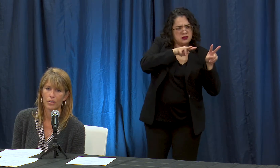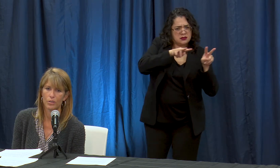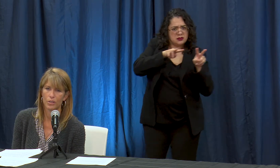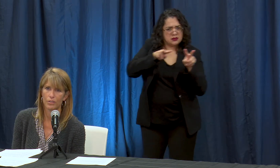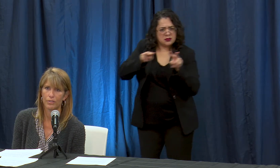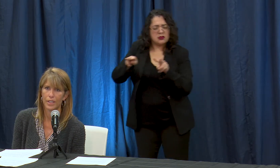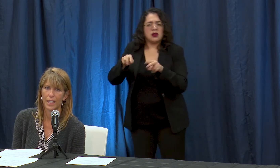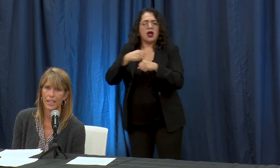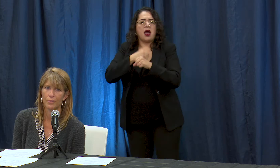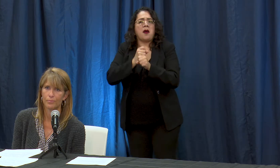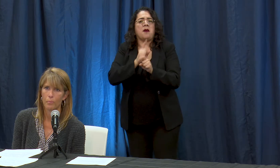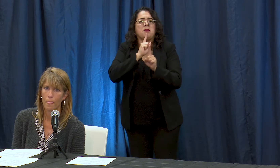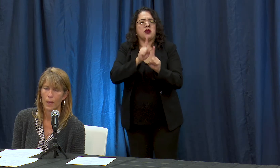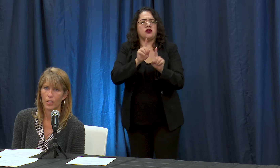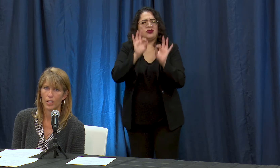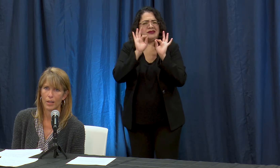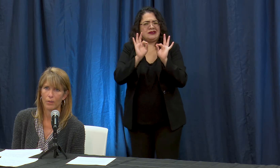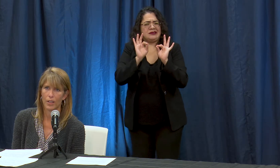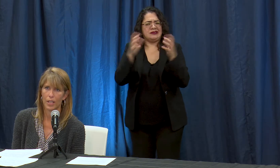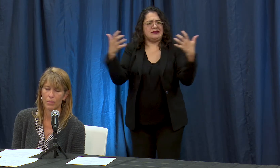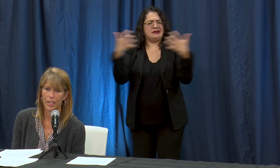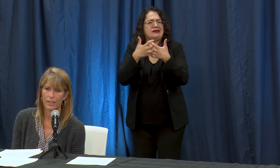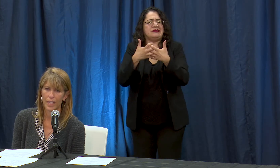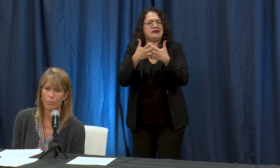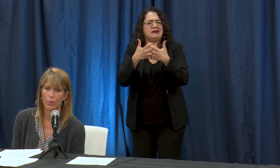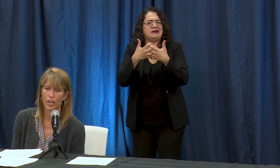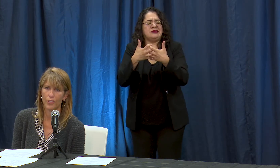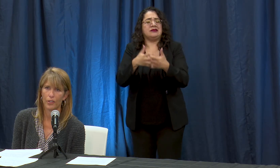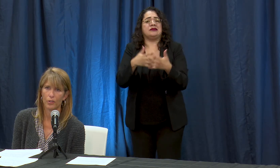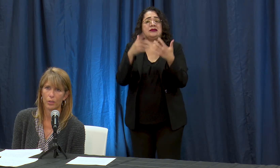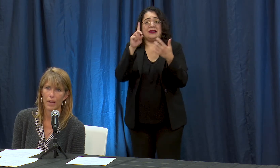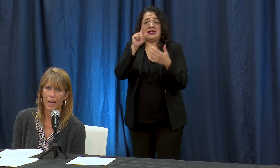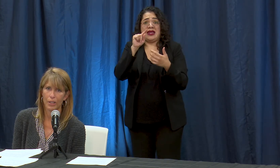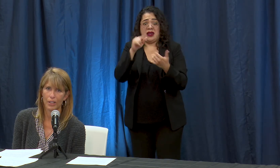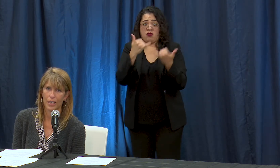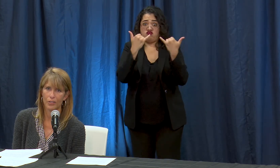do sort of look at the immediate data but we also look back. We look at it sort